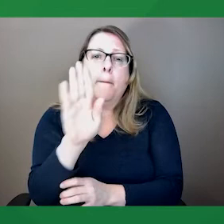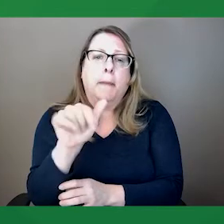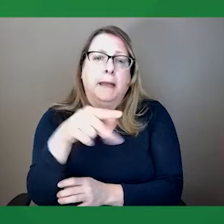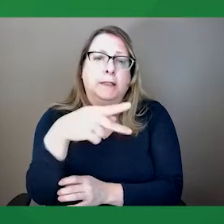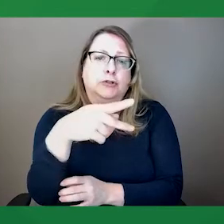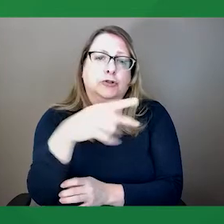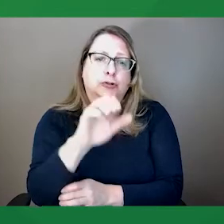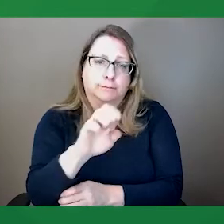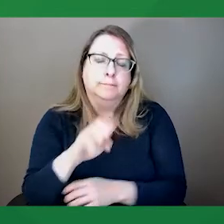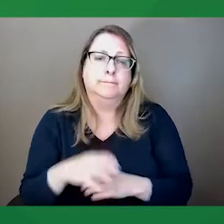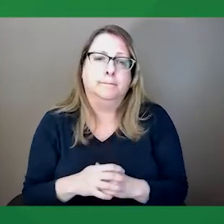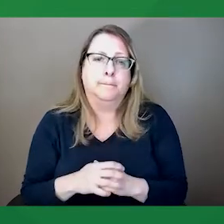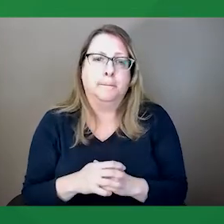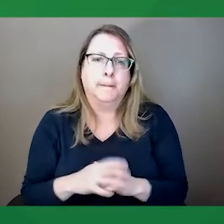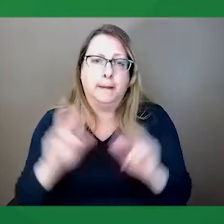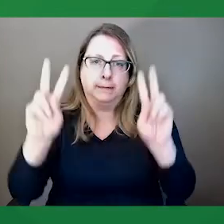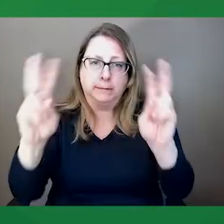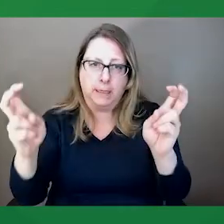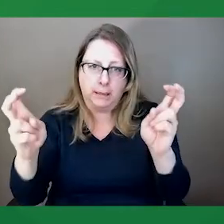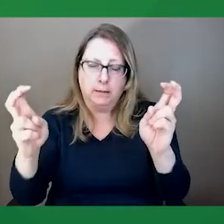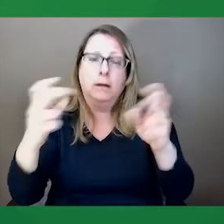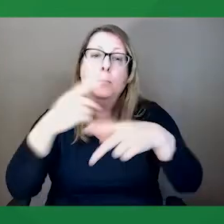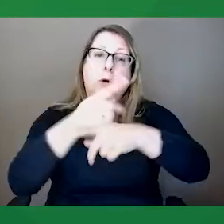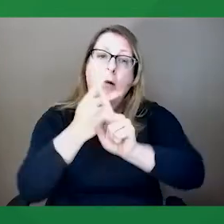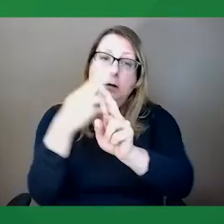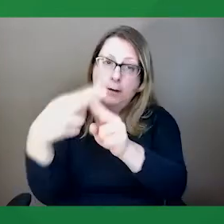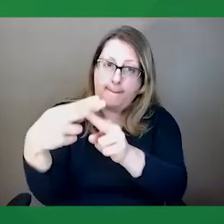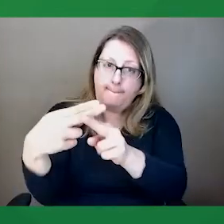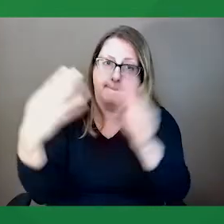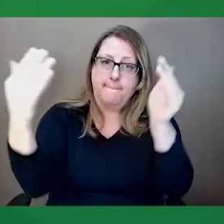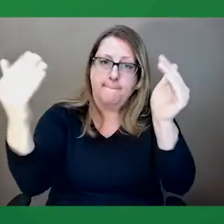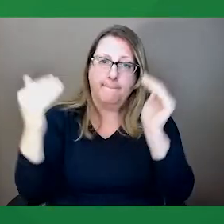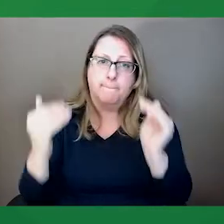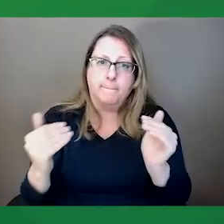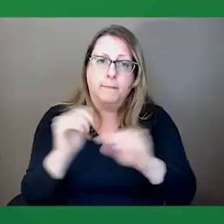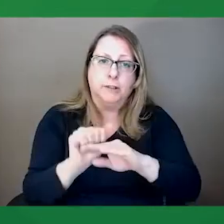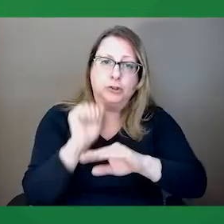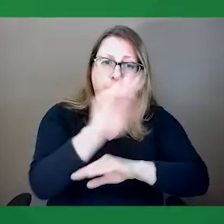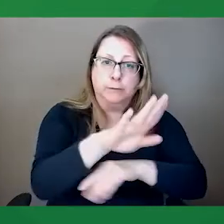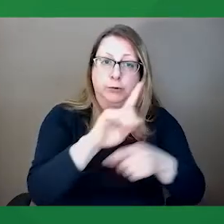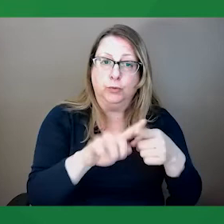I put a webpage simulation. So it reads the following titles,